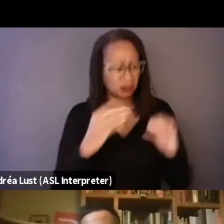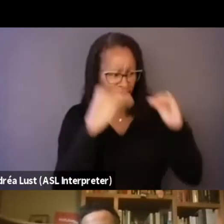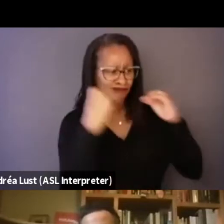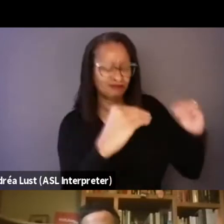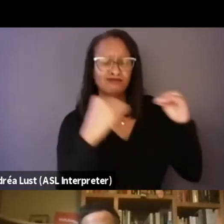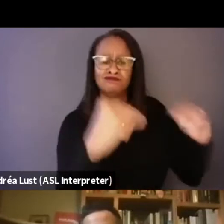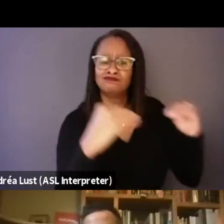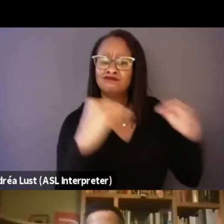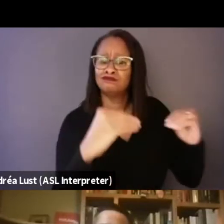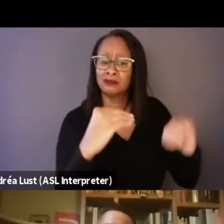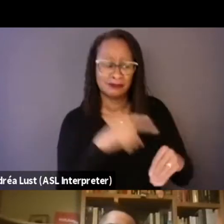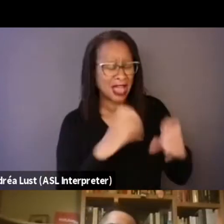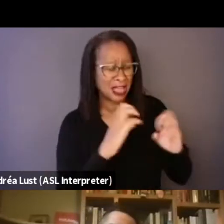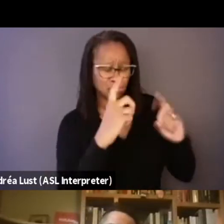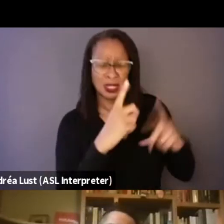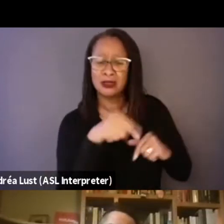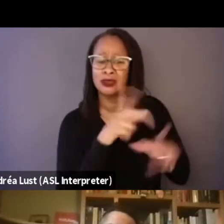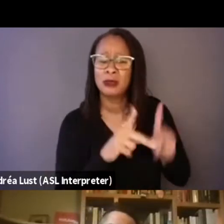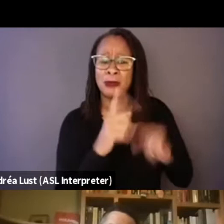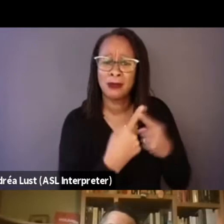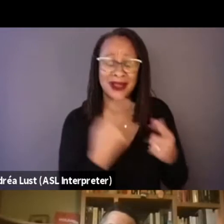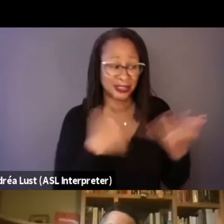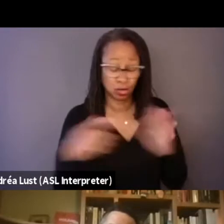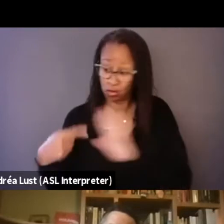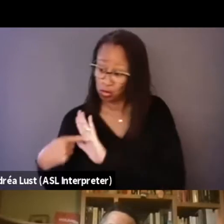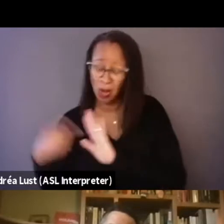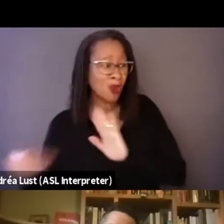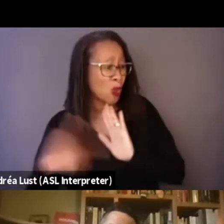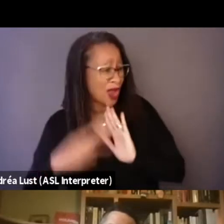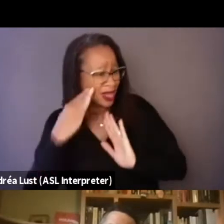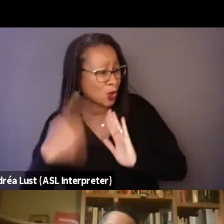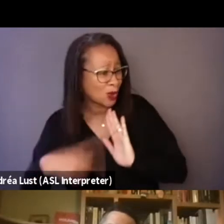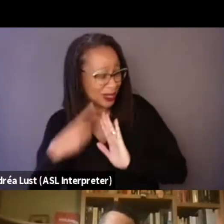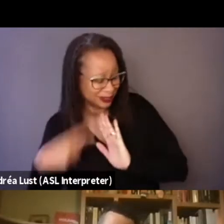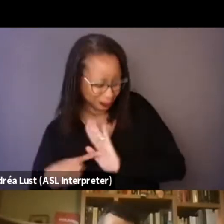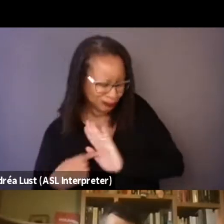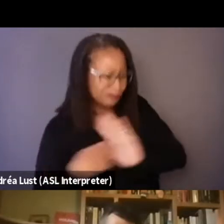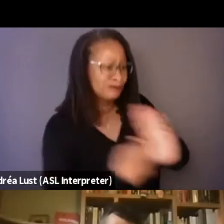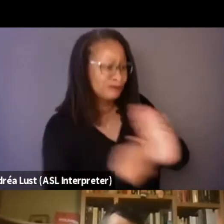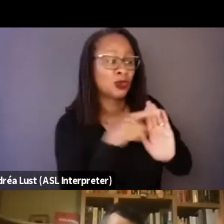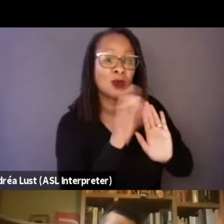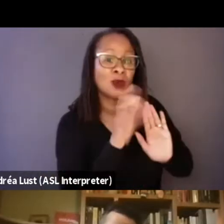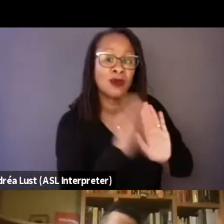I wanted them to see what I was seeing. And so it's kind of why I wanted to do a film in the salon.